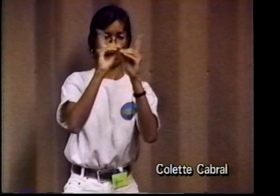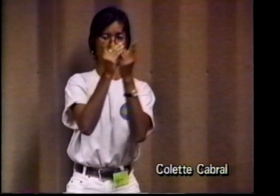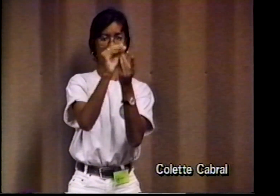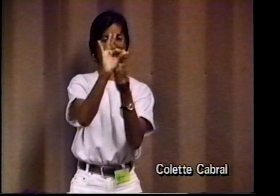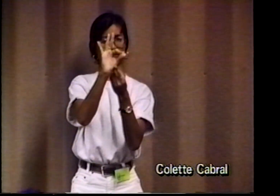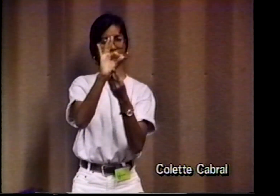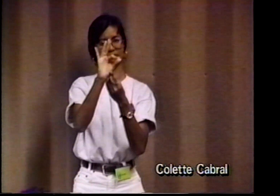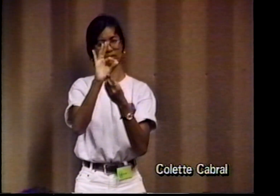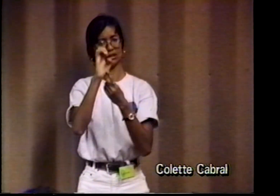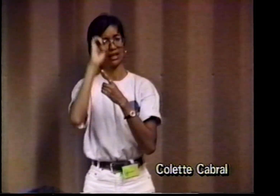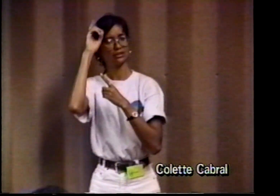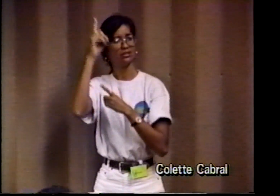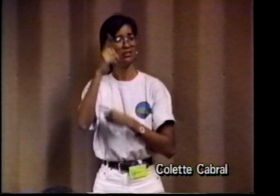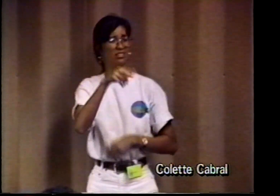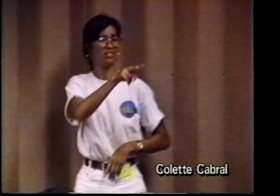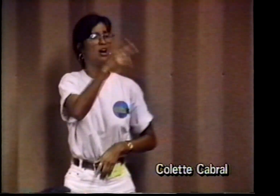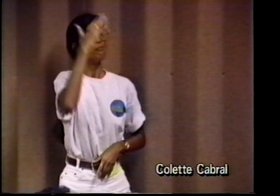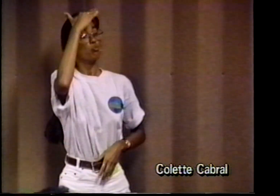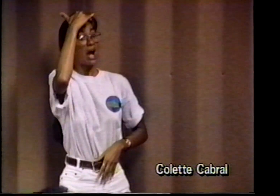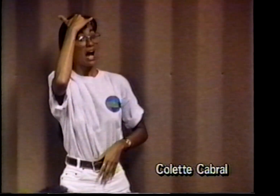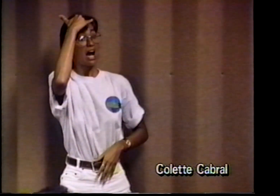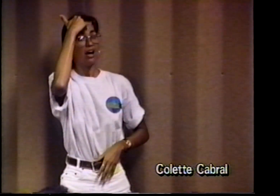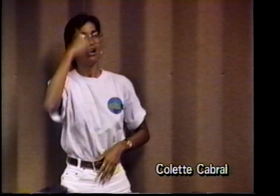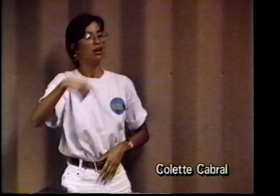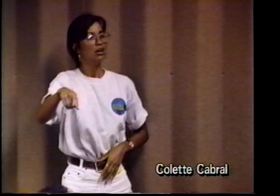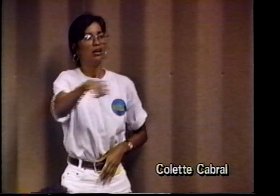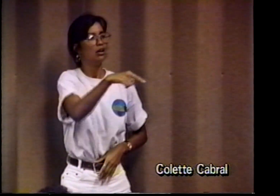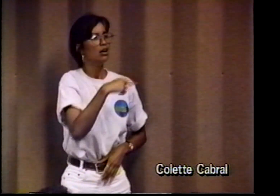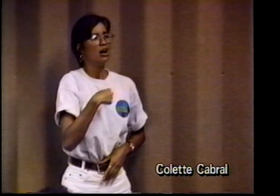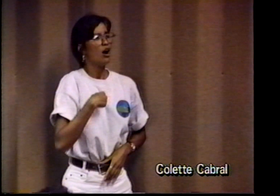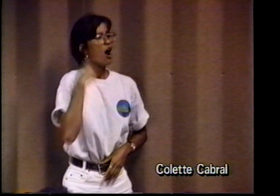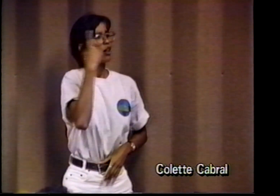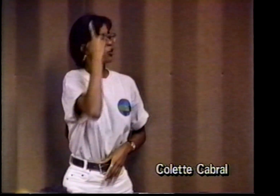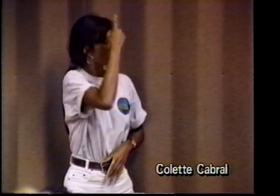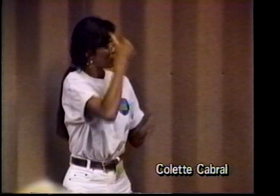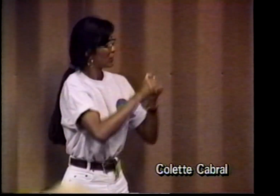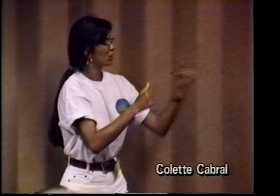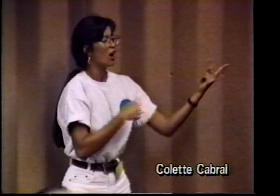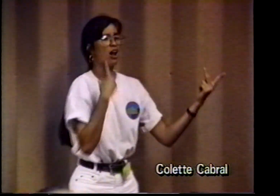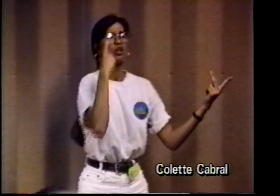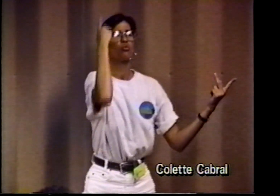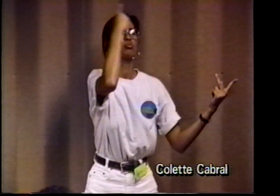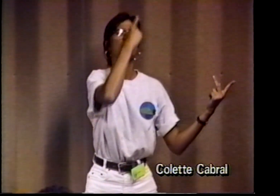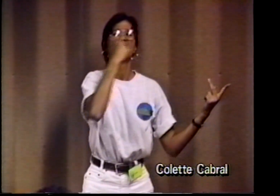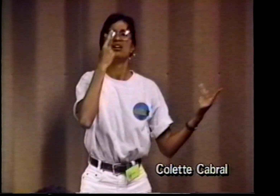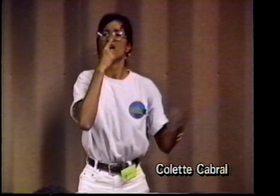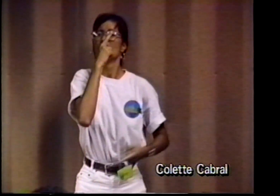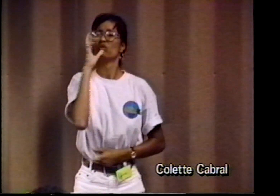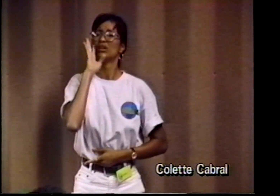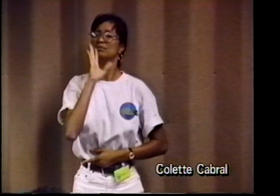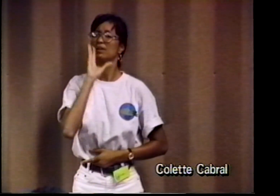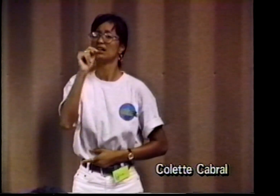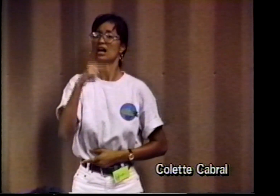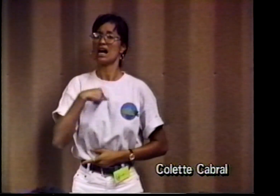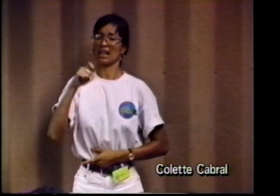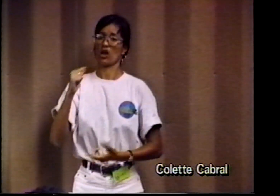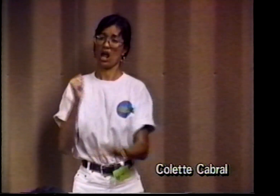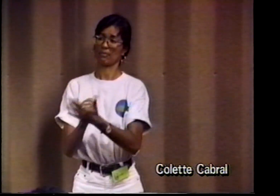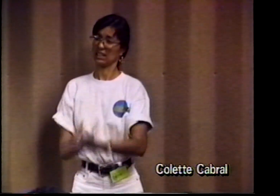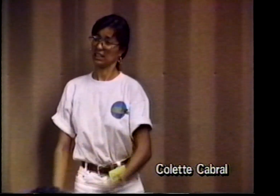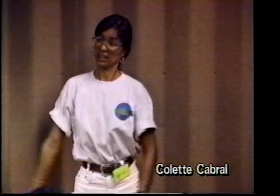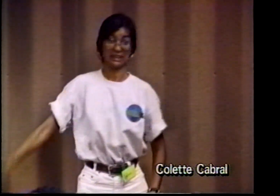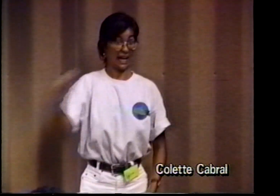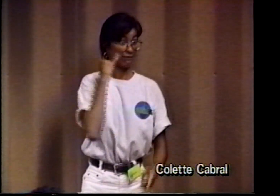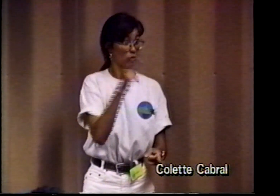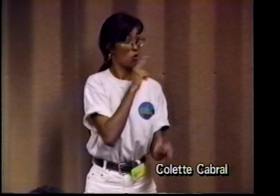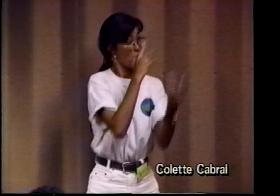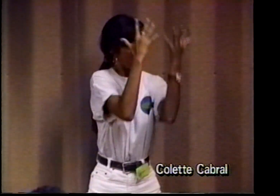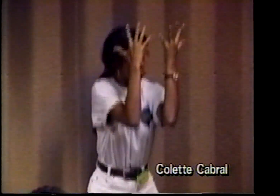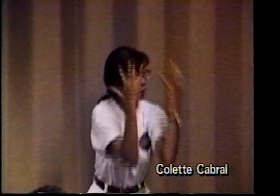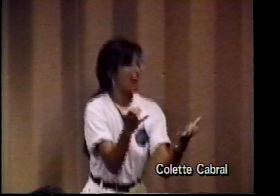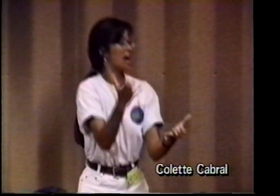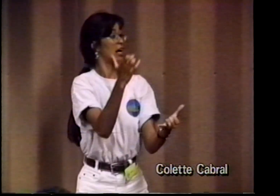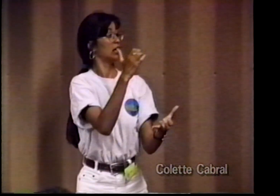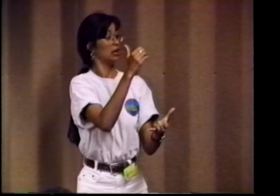American Sign Language for Hawaiian education.